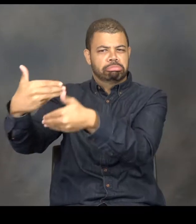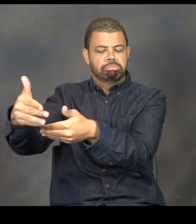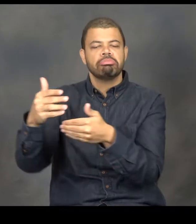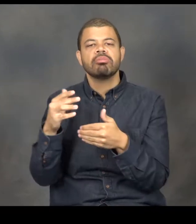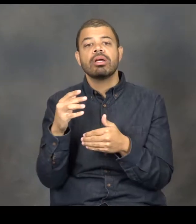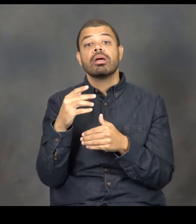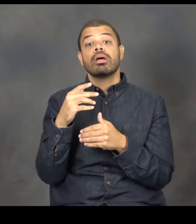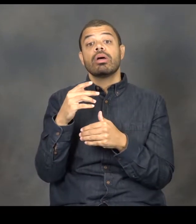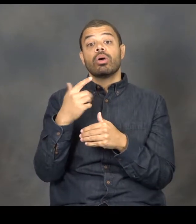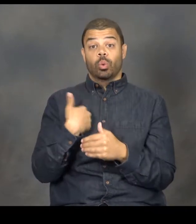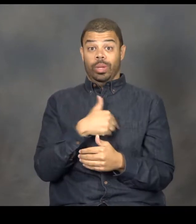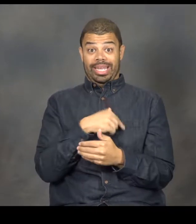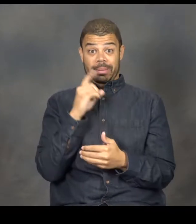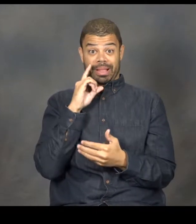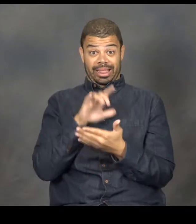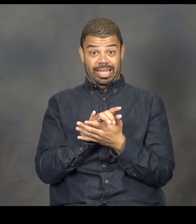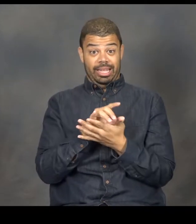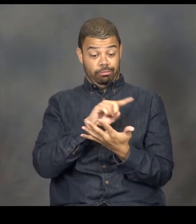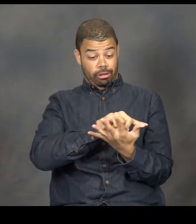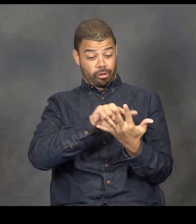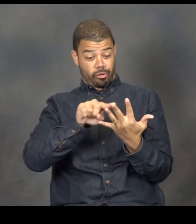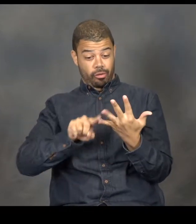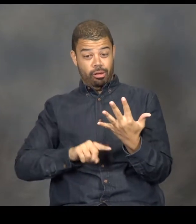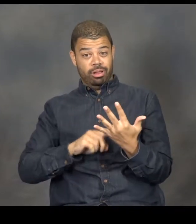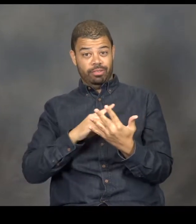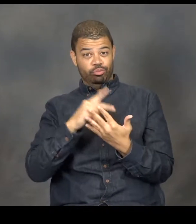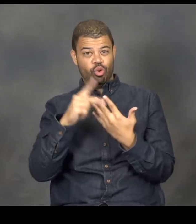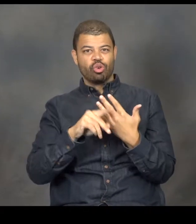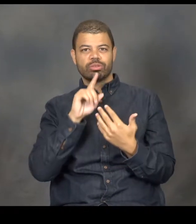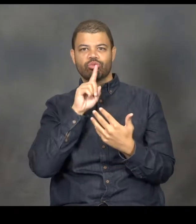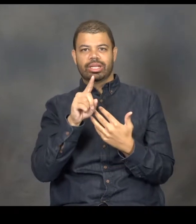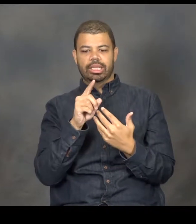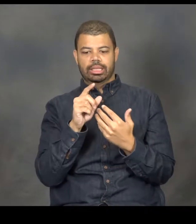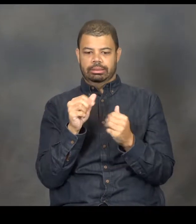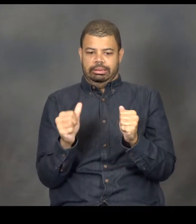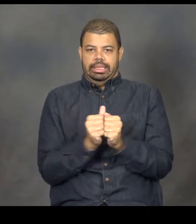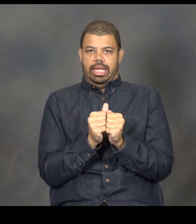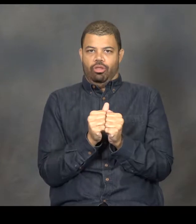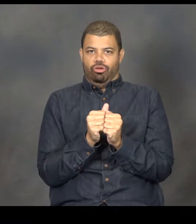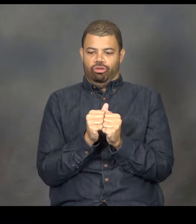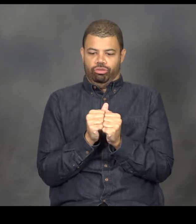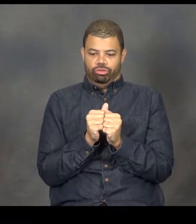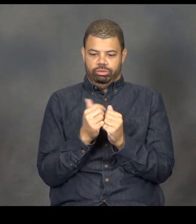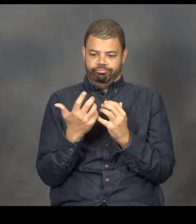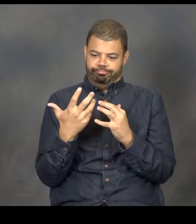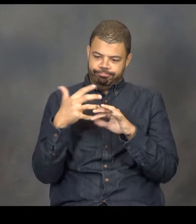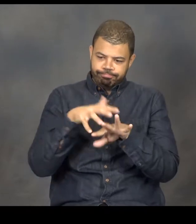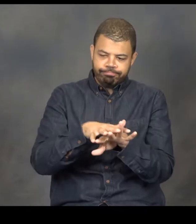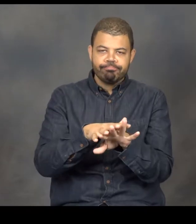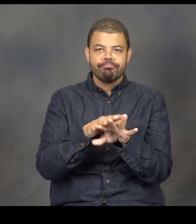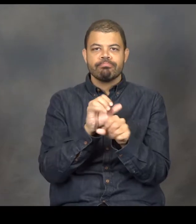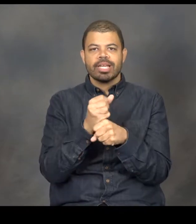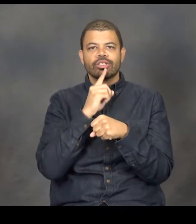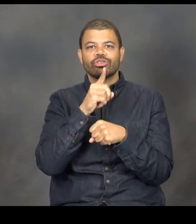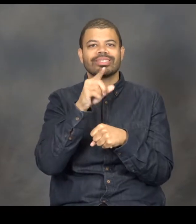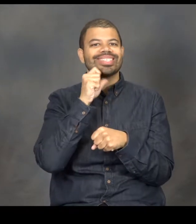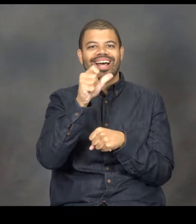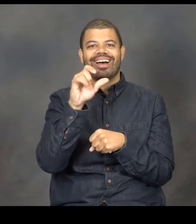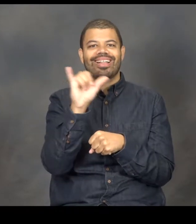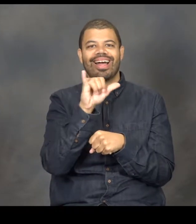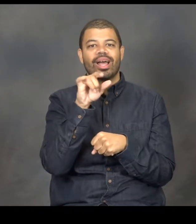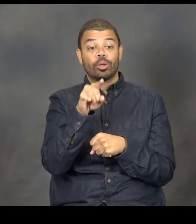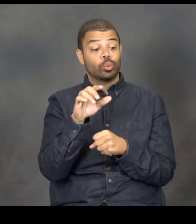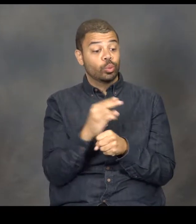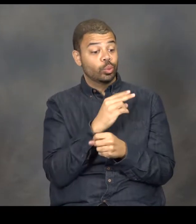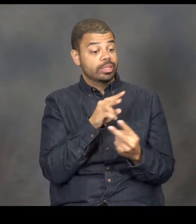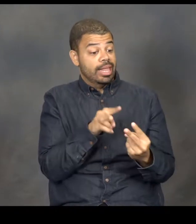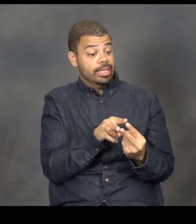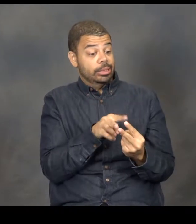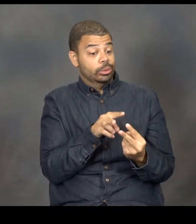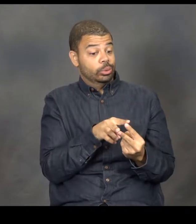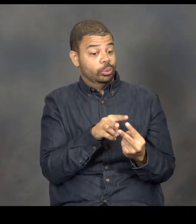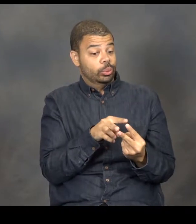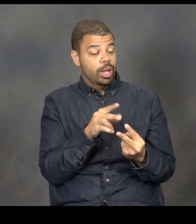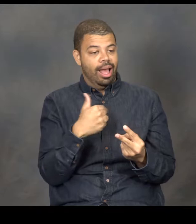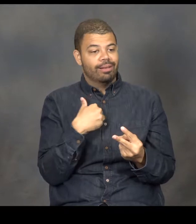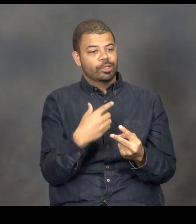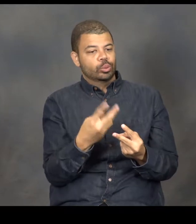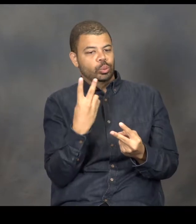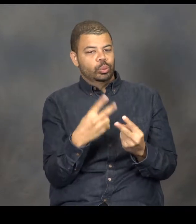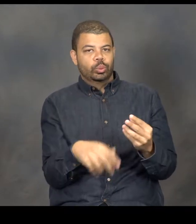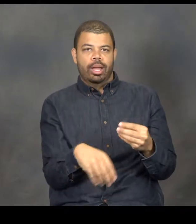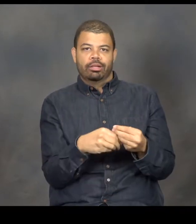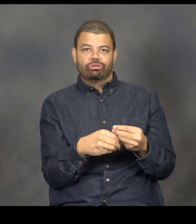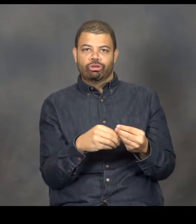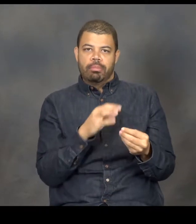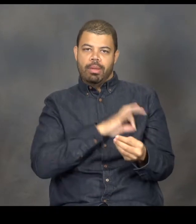and learning how to get engaged in the political process.